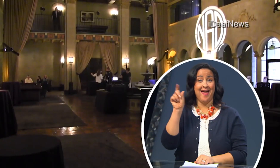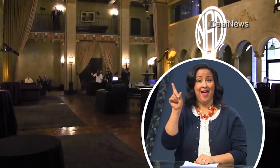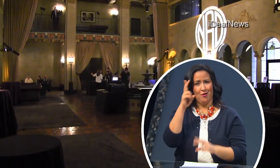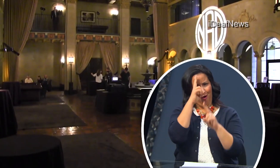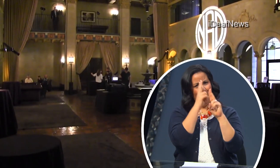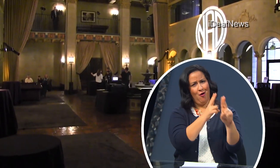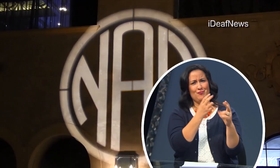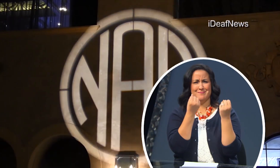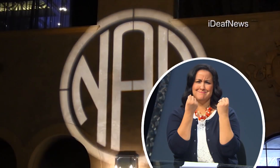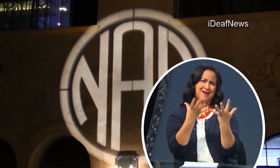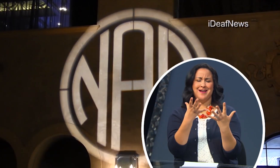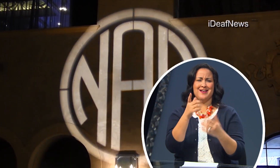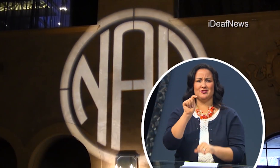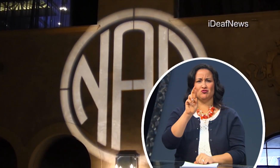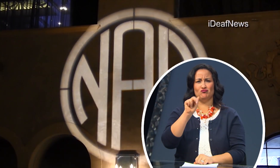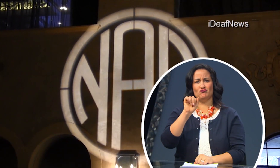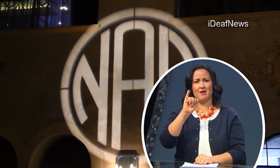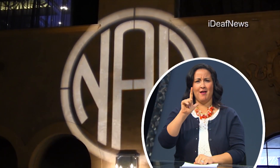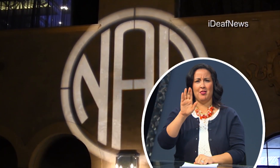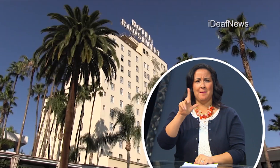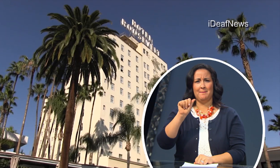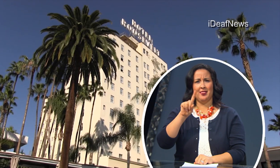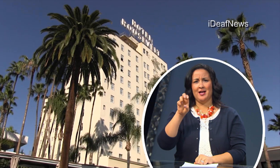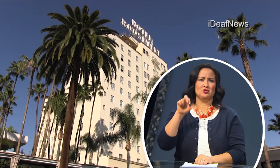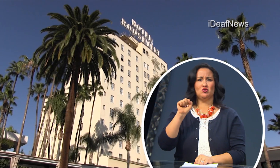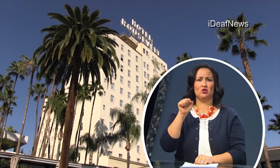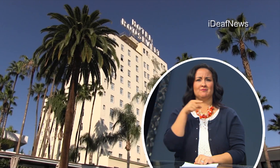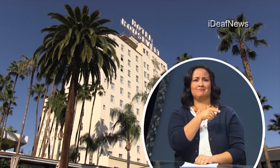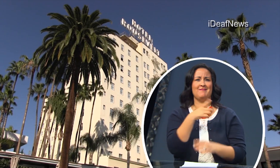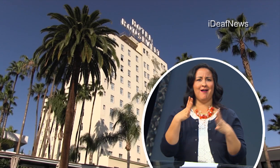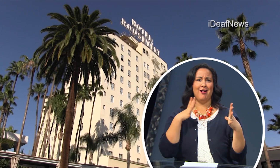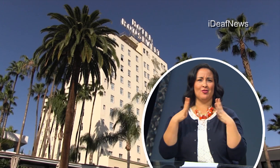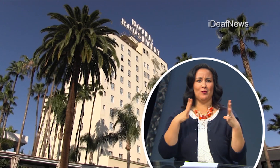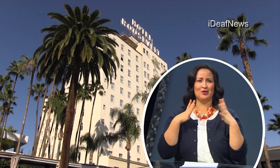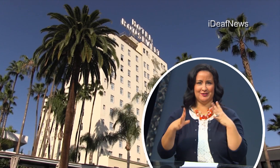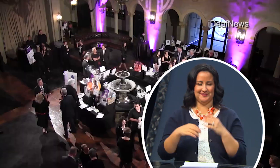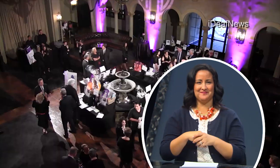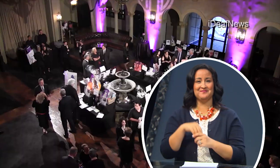THE NATIONAL ASSOCIATION OF THE DEAF HONORED MANY TRAILBLAZERS IN HOLLYWOOD AT